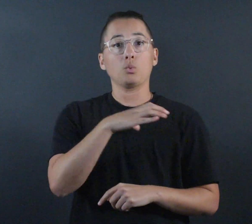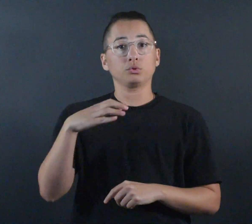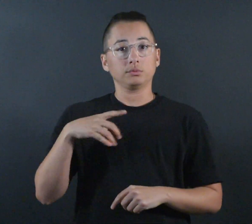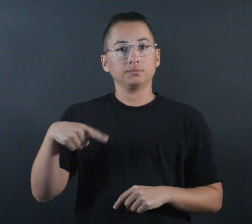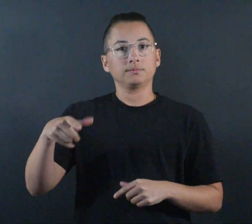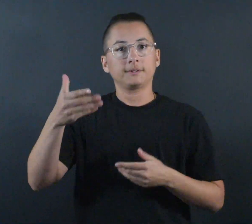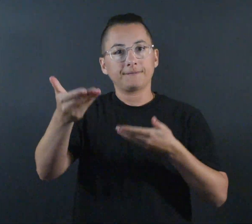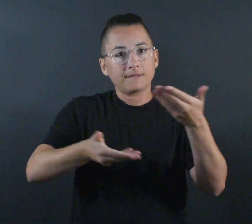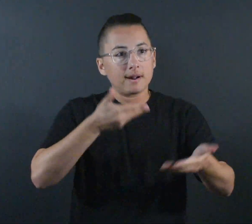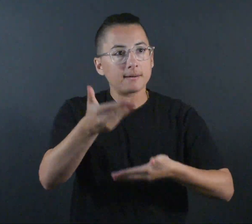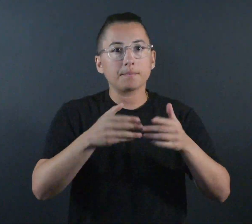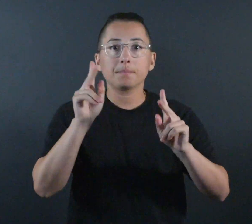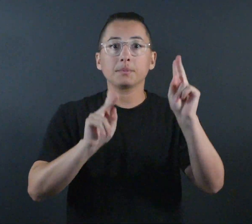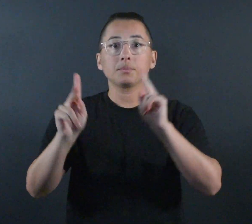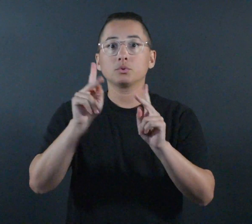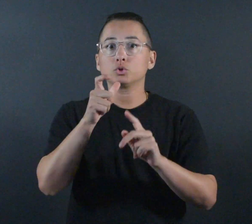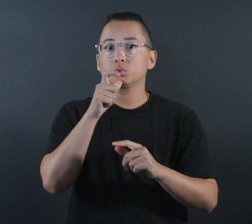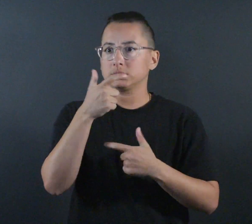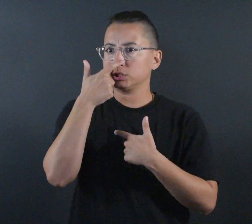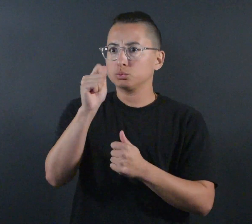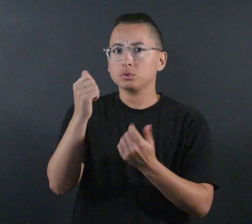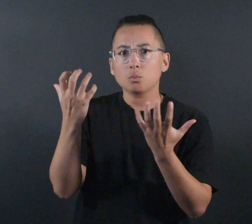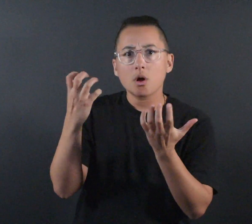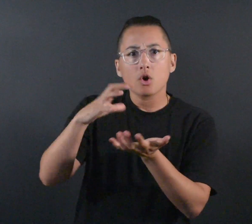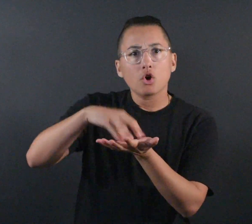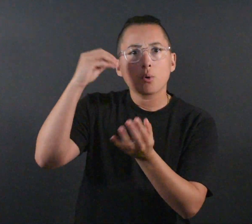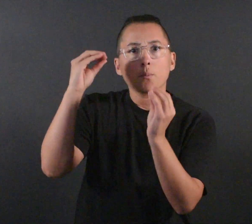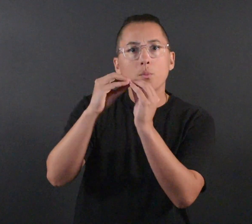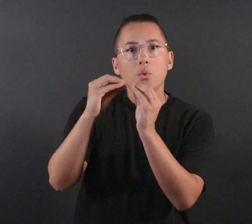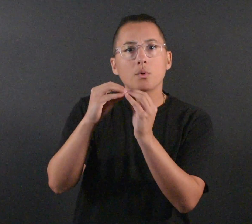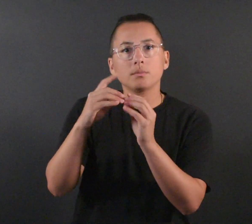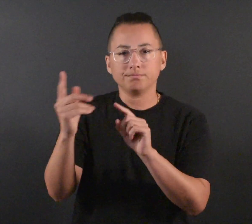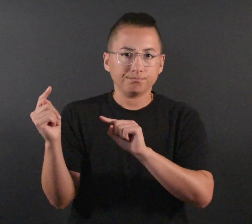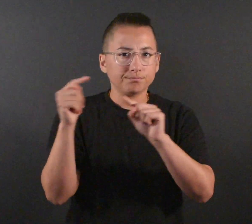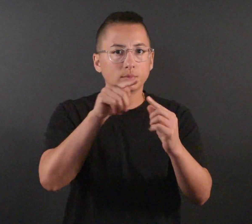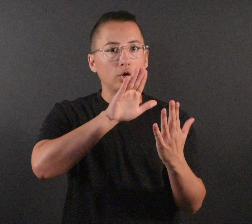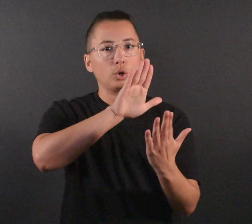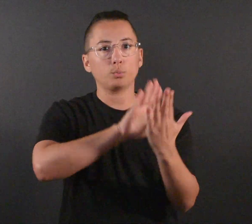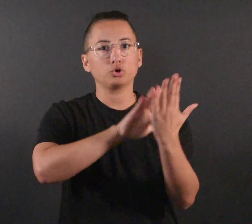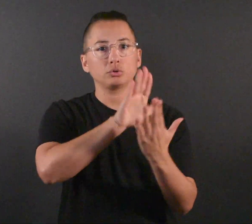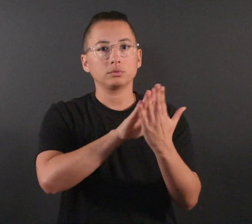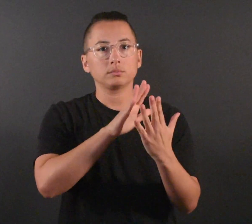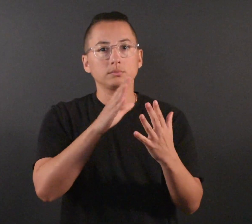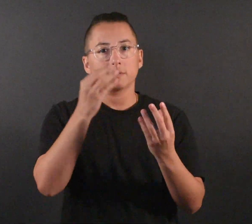The council invites people interested in learning more to join the in-person informational workshop